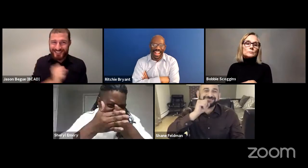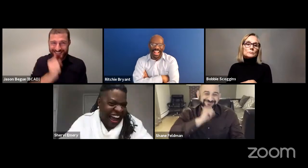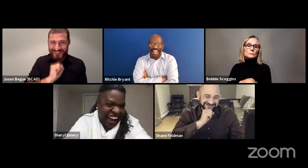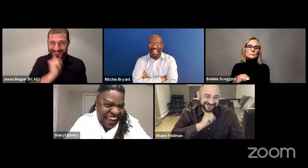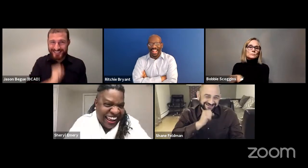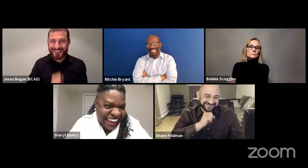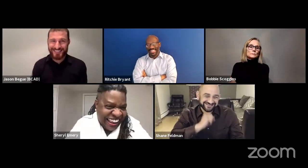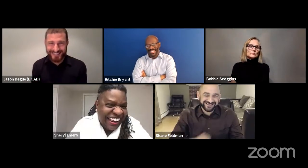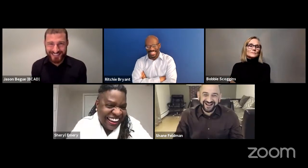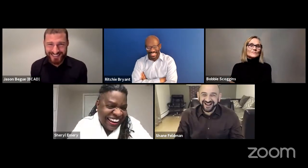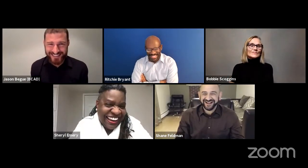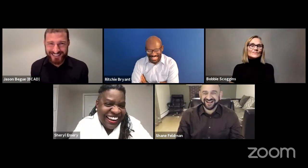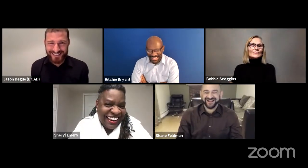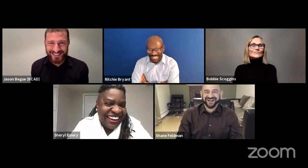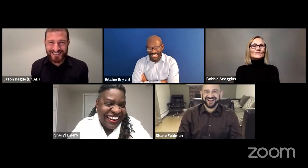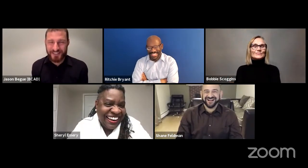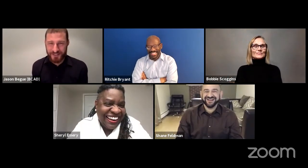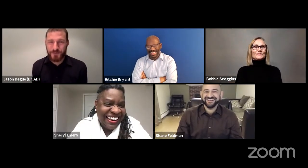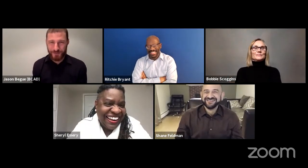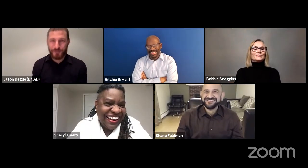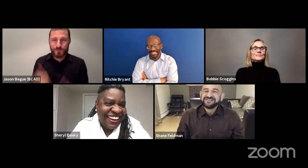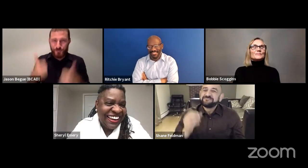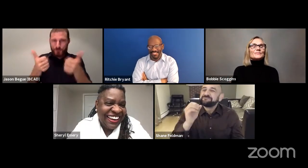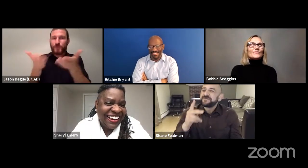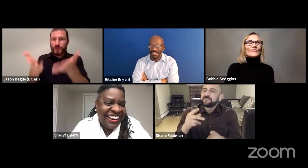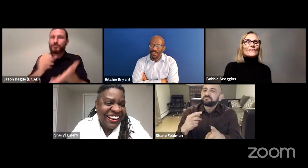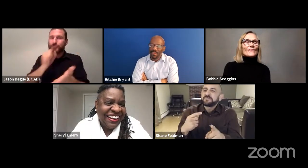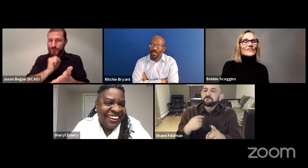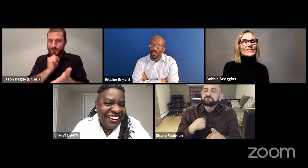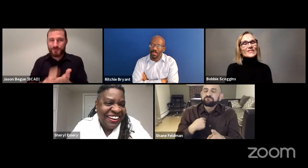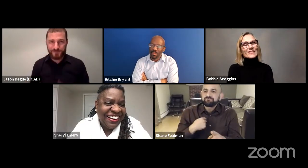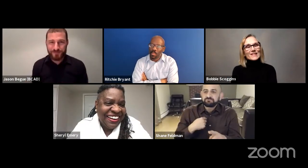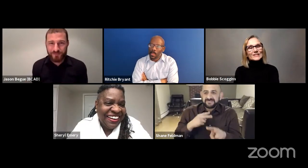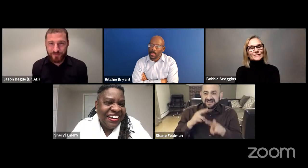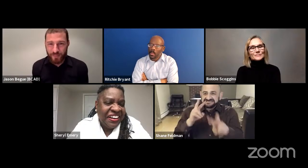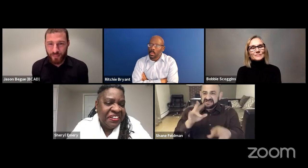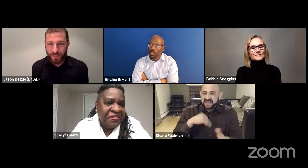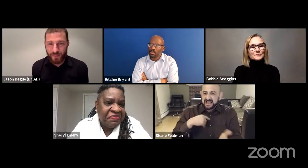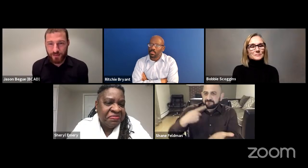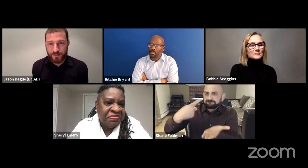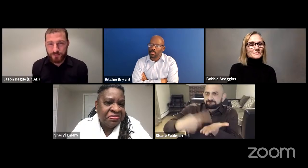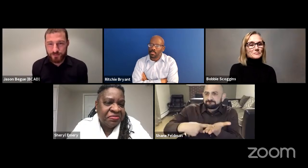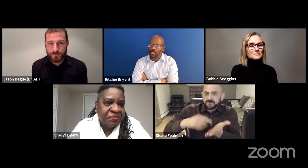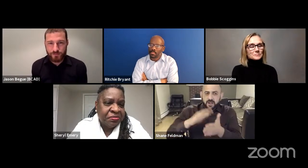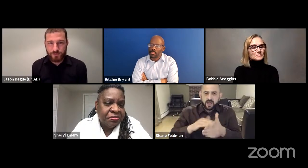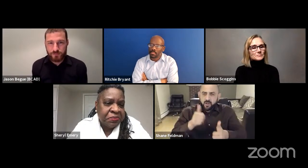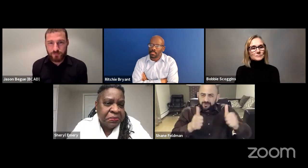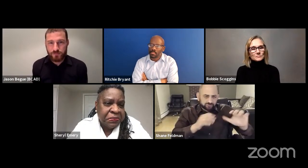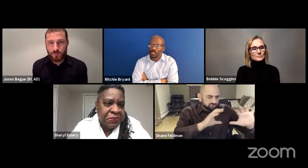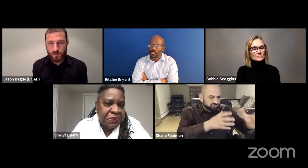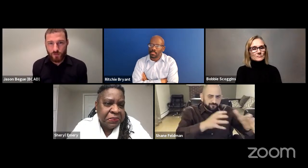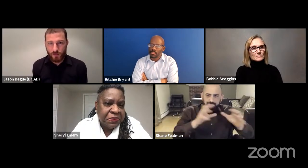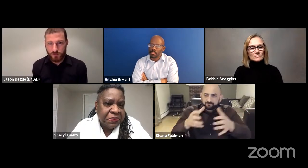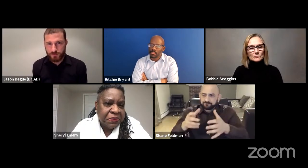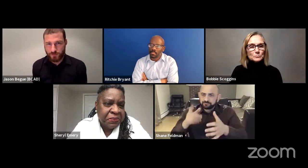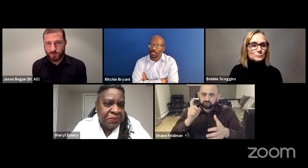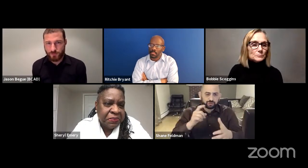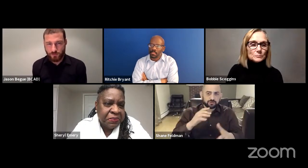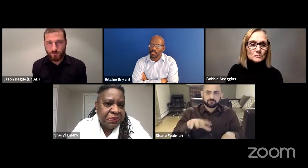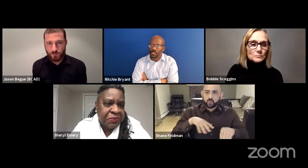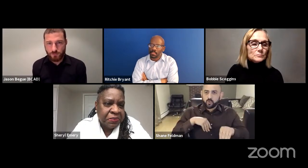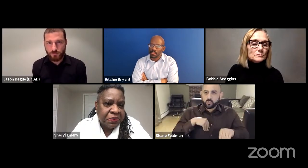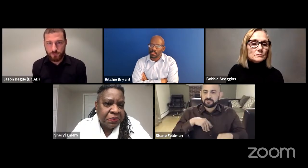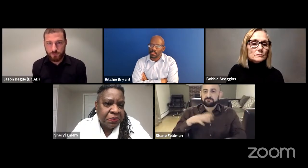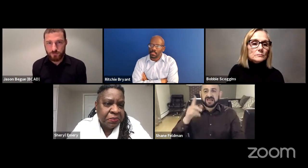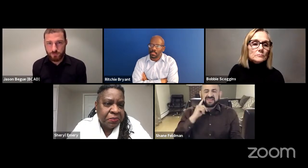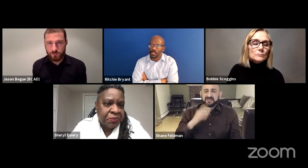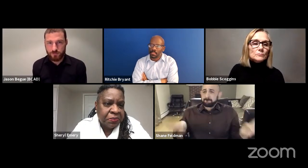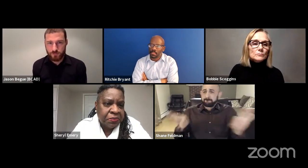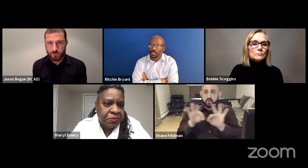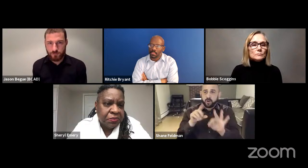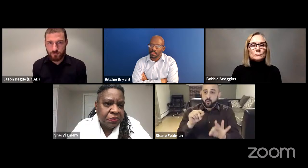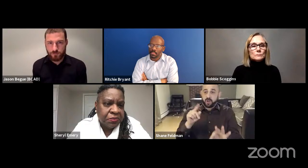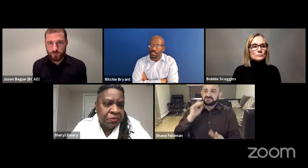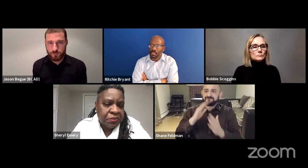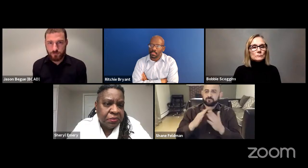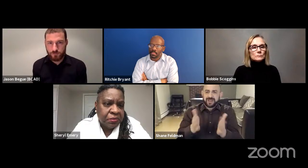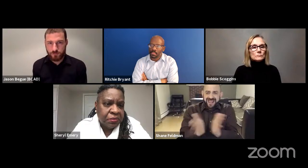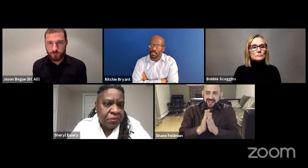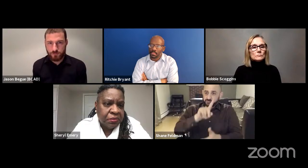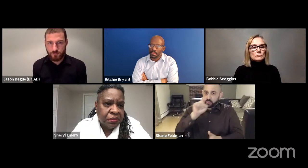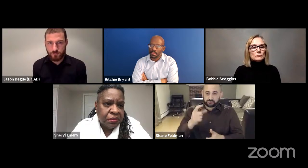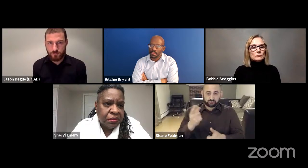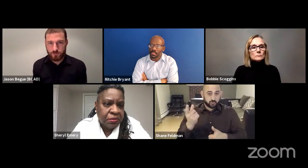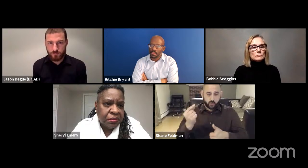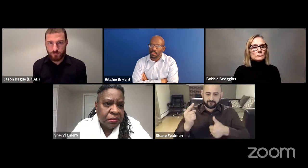sign name, yes. As I see this discussion happening about which group ‑‑ which organization